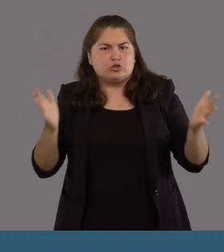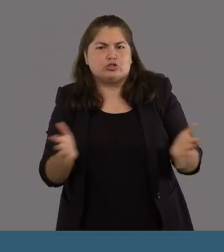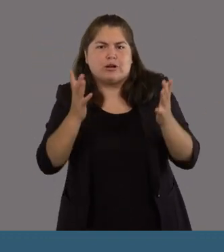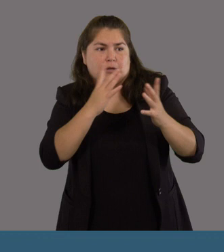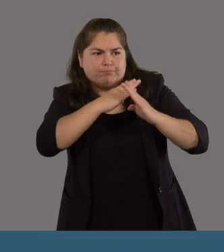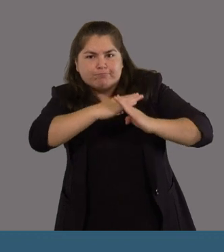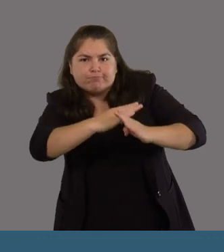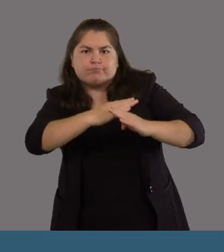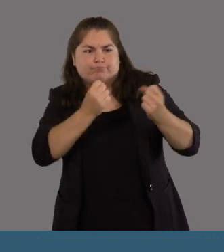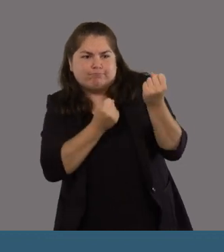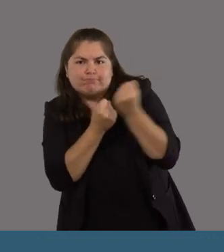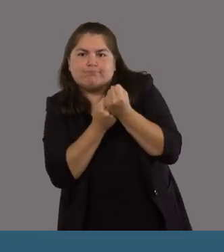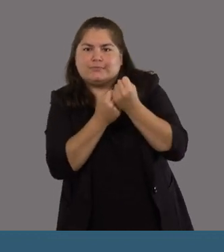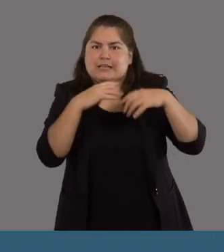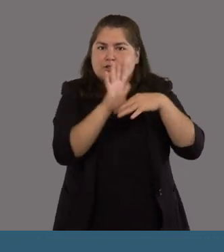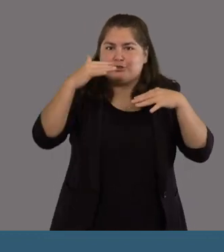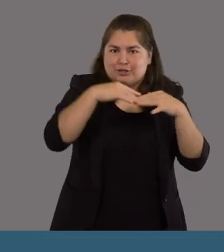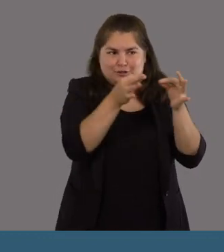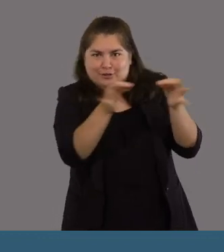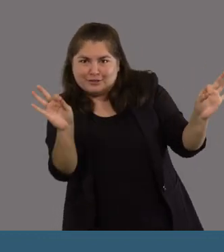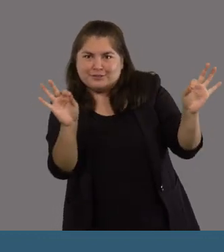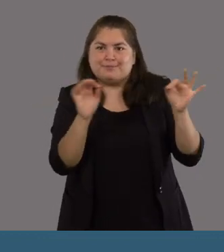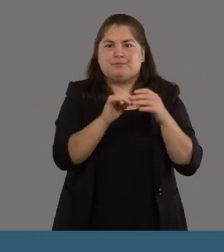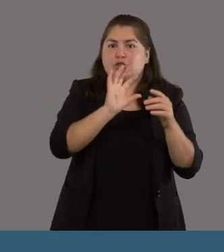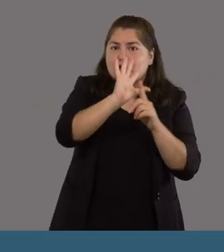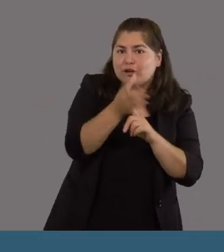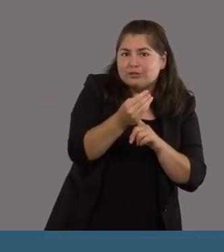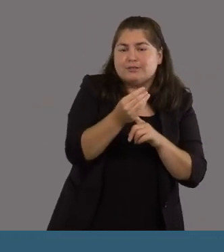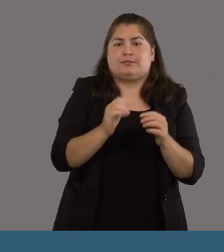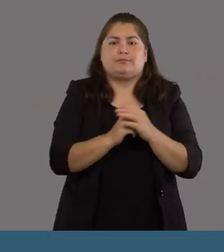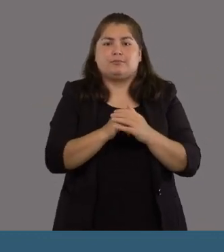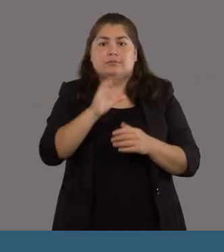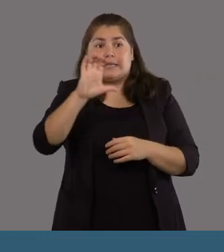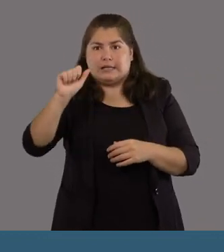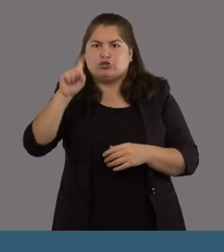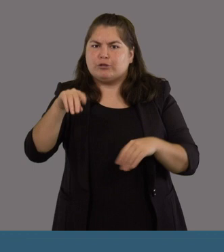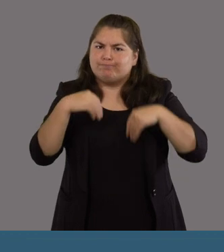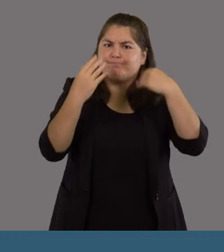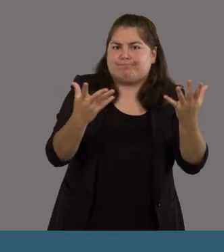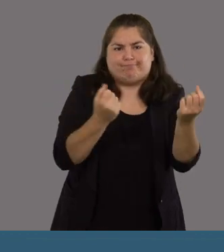To further the protection and support of Indigenous languages and cultures, the Council should